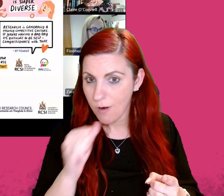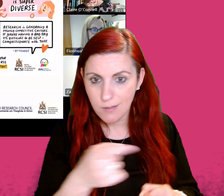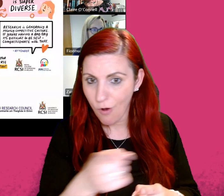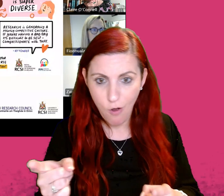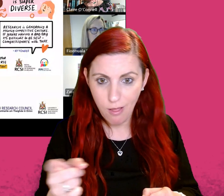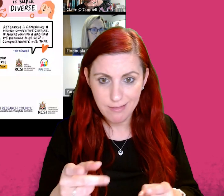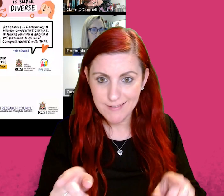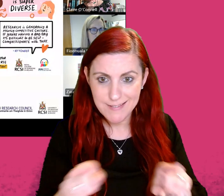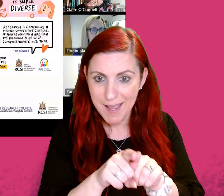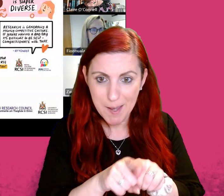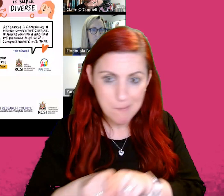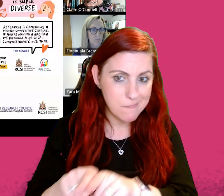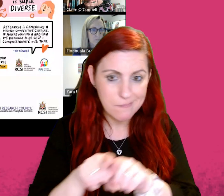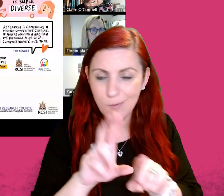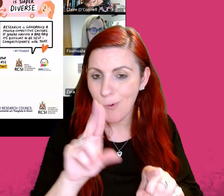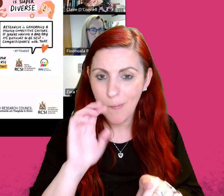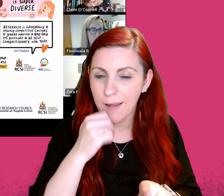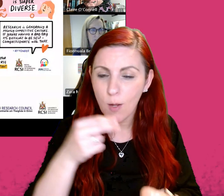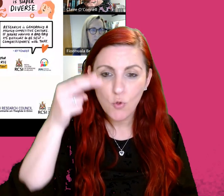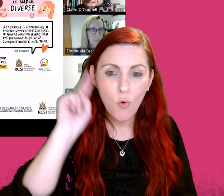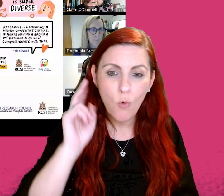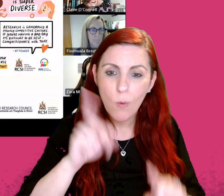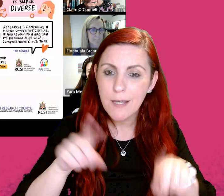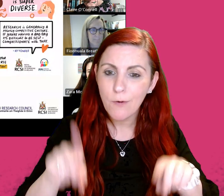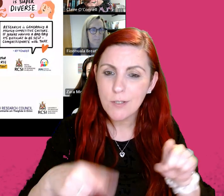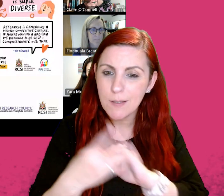kind of timely just to remember that patient in public involvement can be particularly different